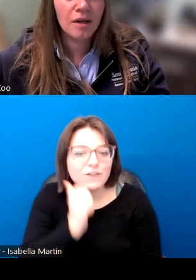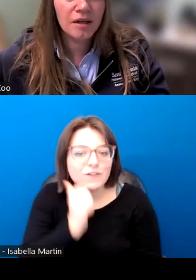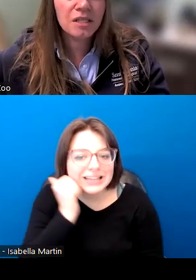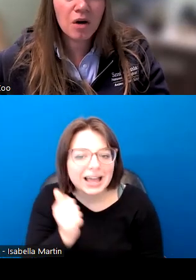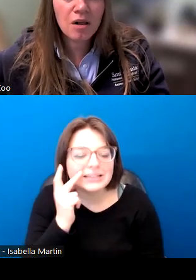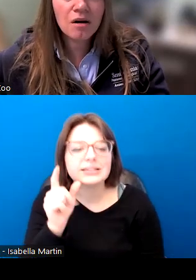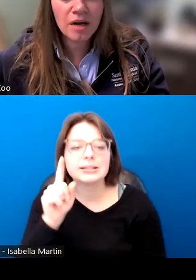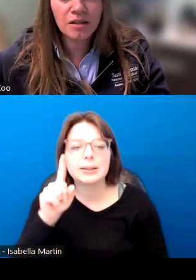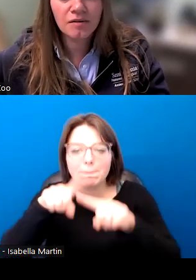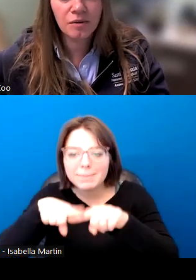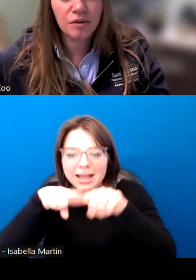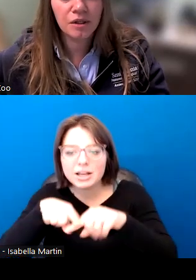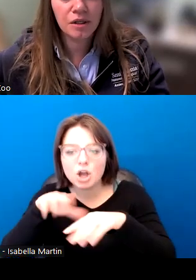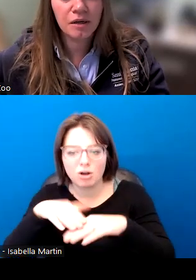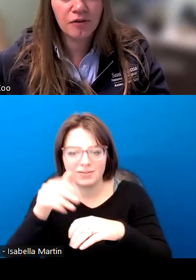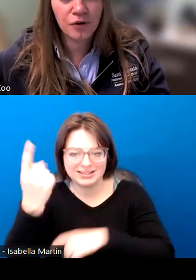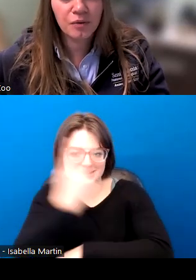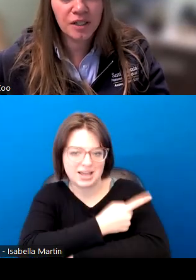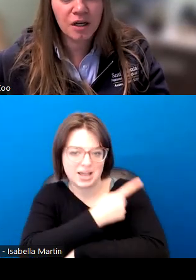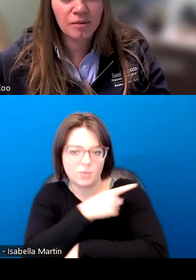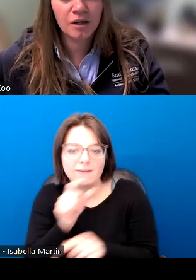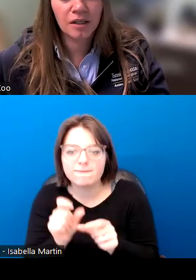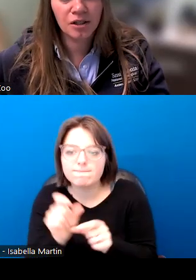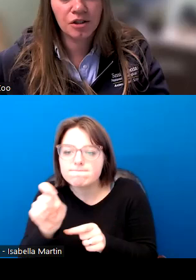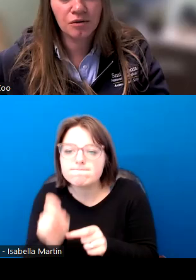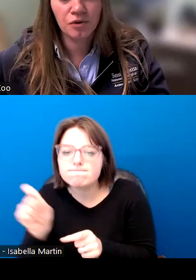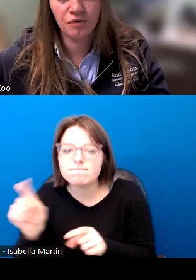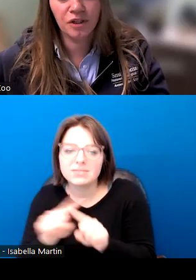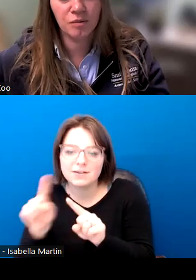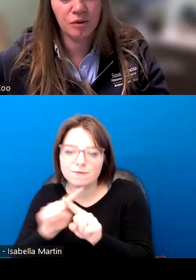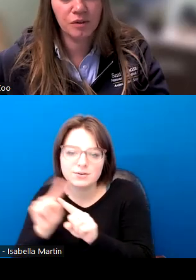and then smaller amounts of the fruit that we talked about in addition to those root vegetables.